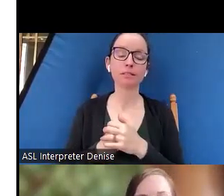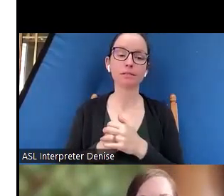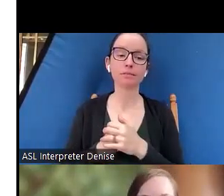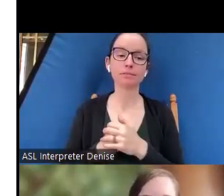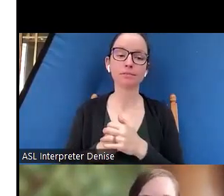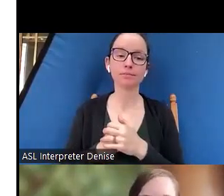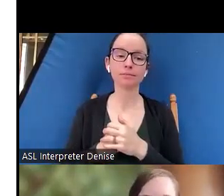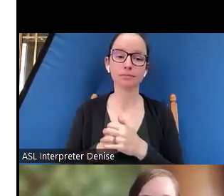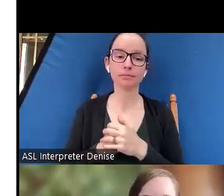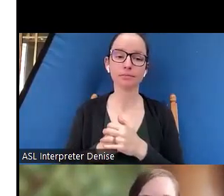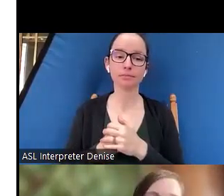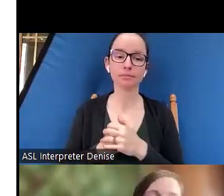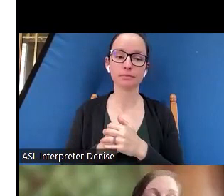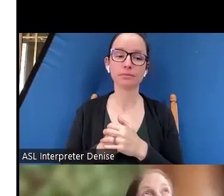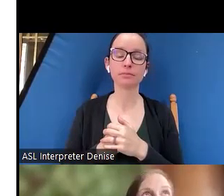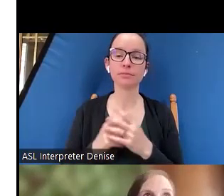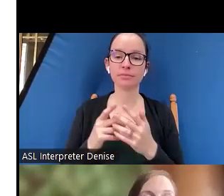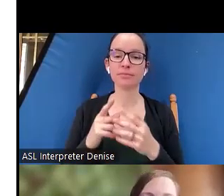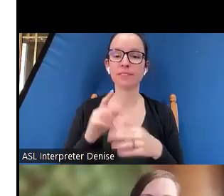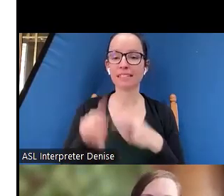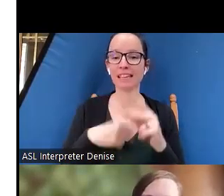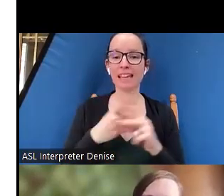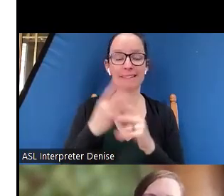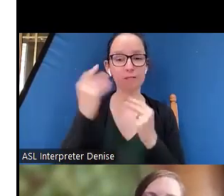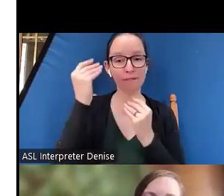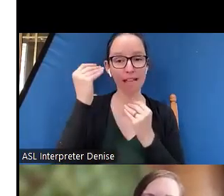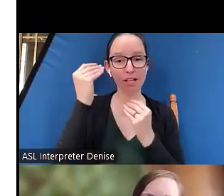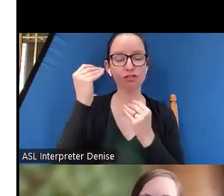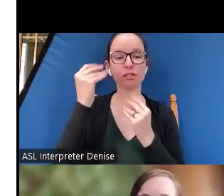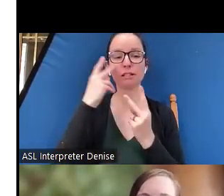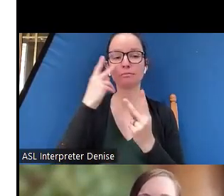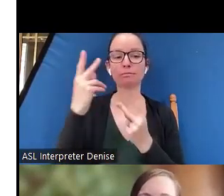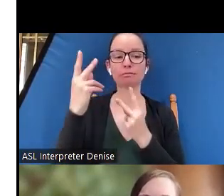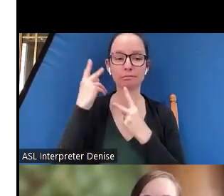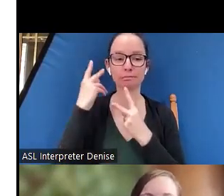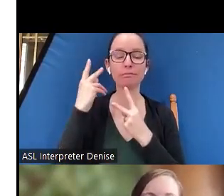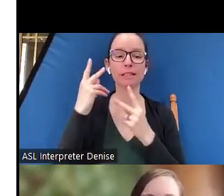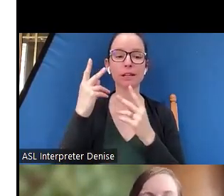reflection and guess by prioritizing peer reviewed publications on their processes.